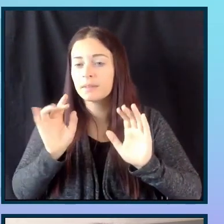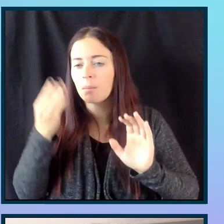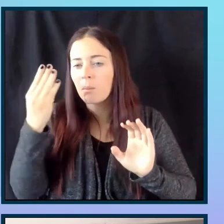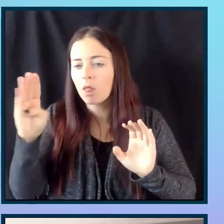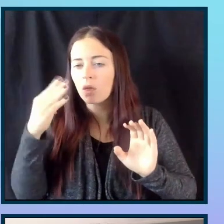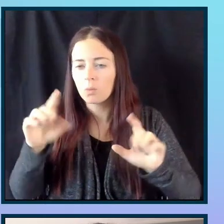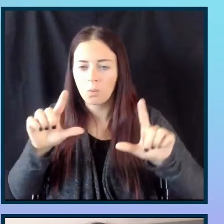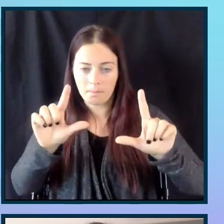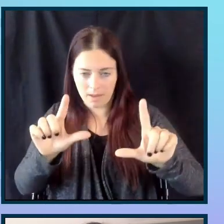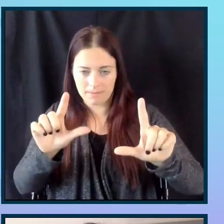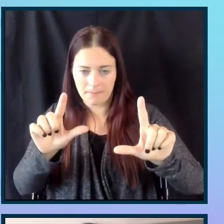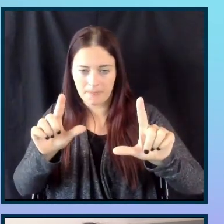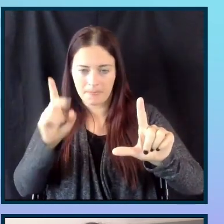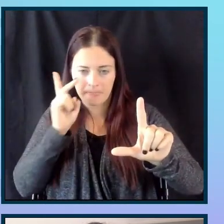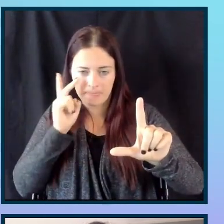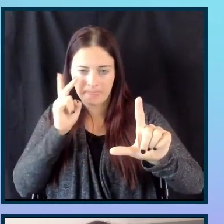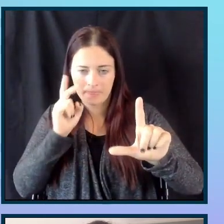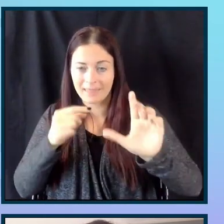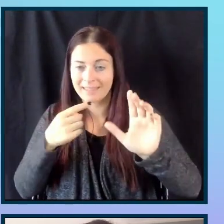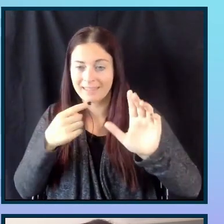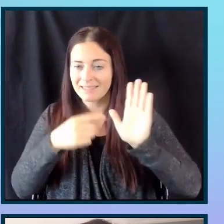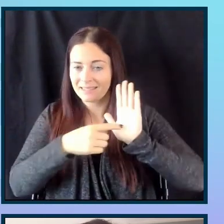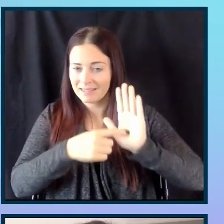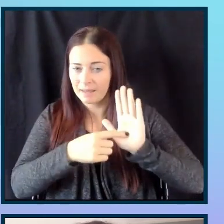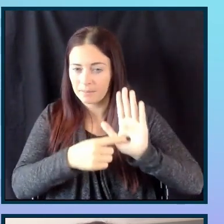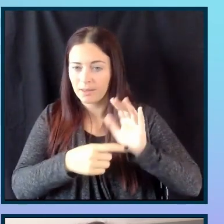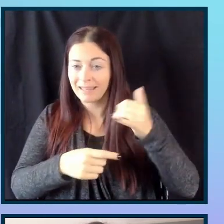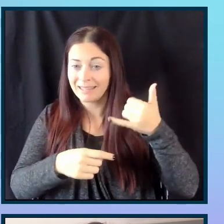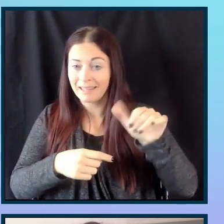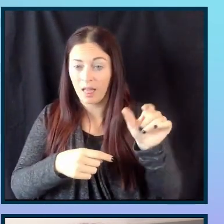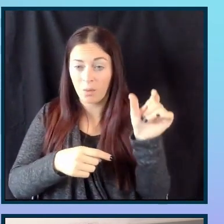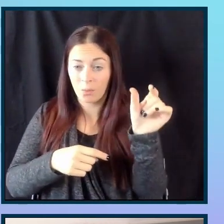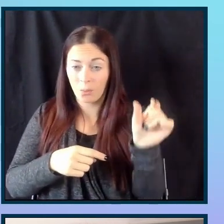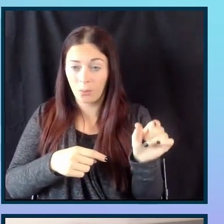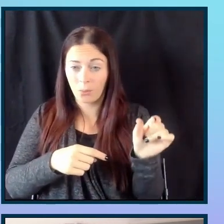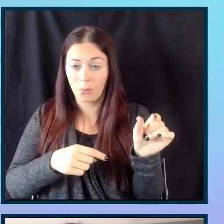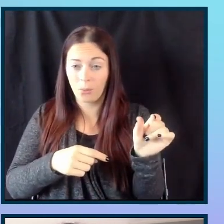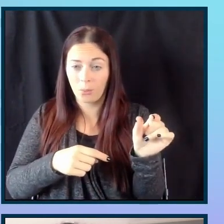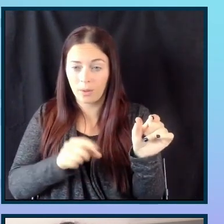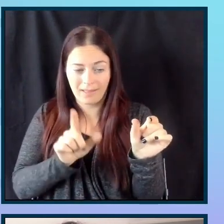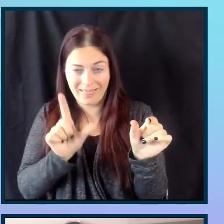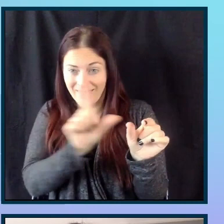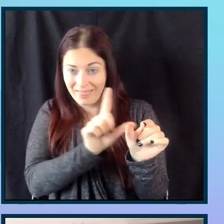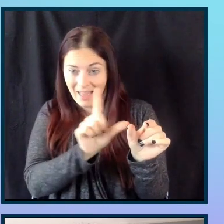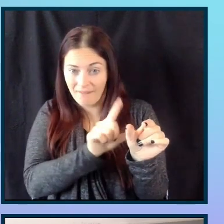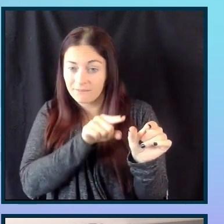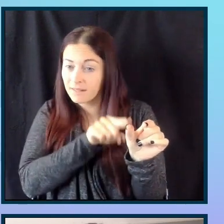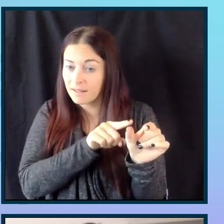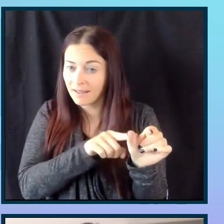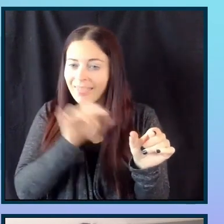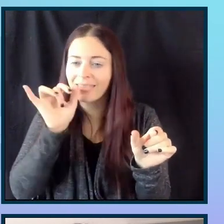which has a yellow focus indicator on the left side of the button. That focus indicator,